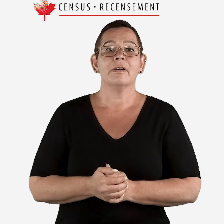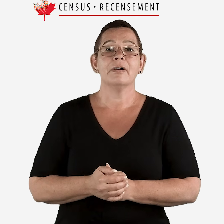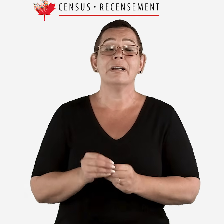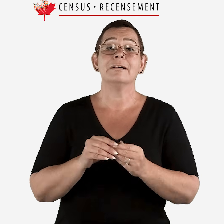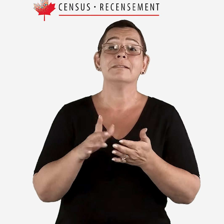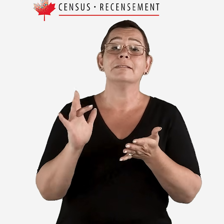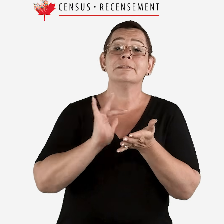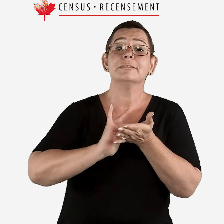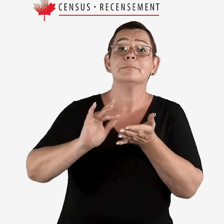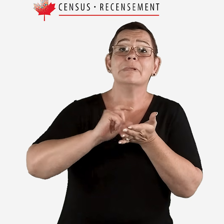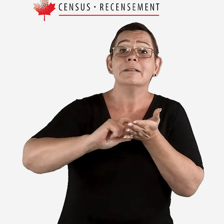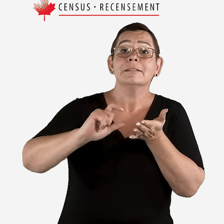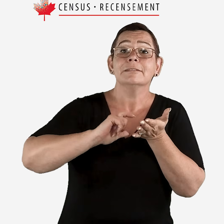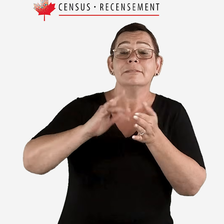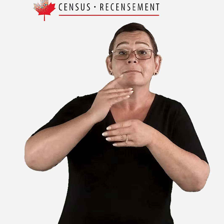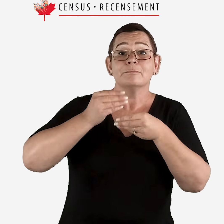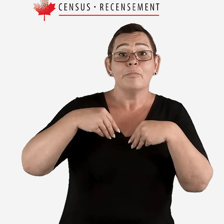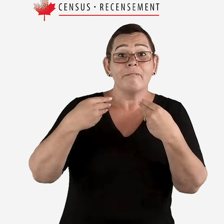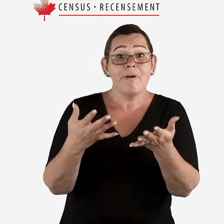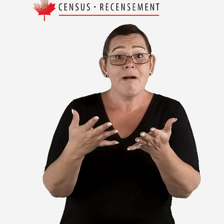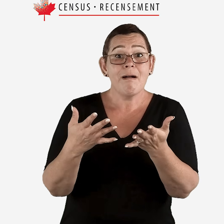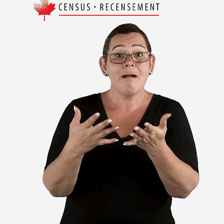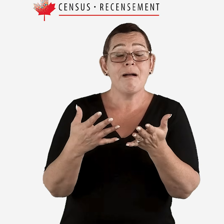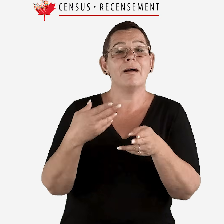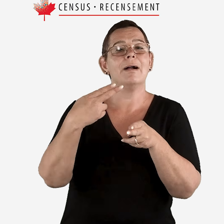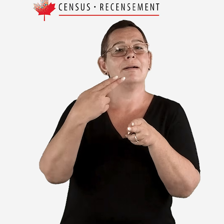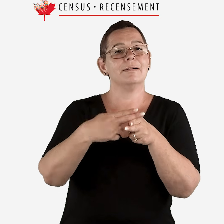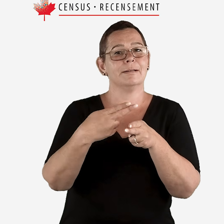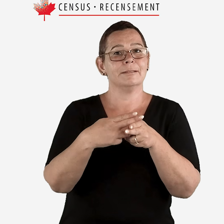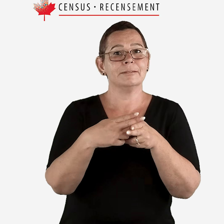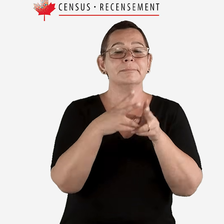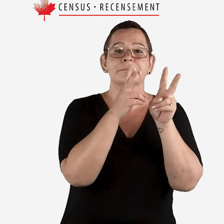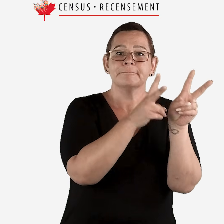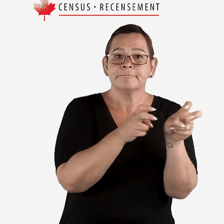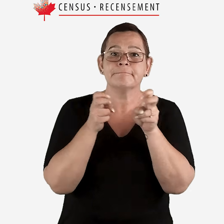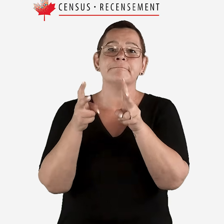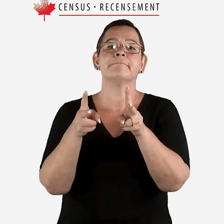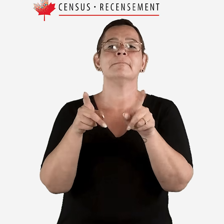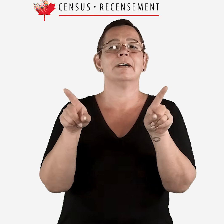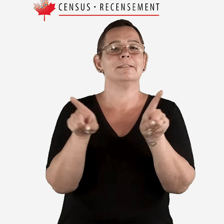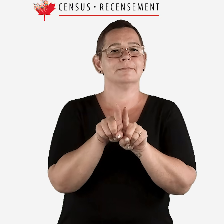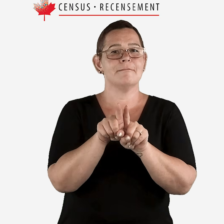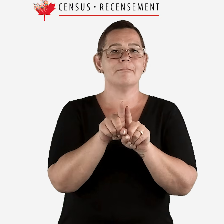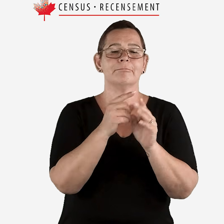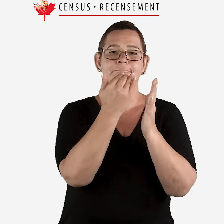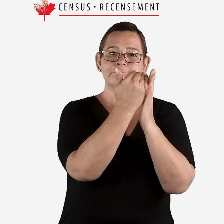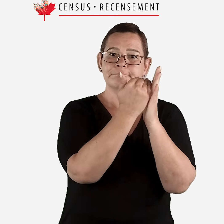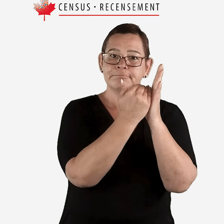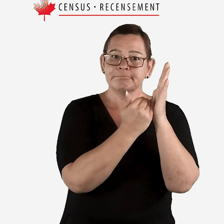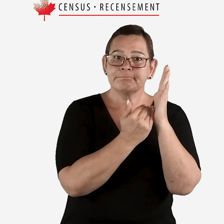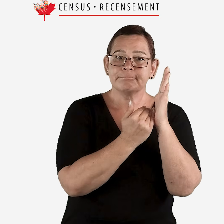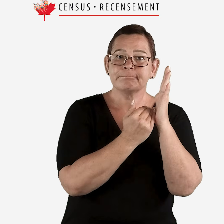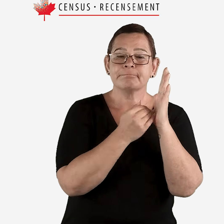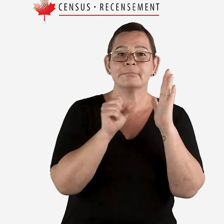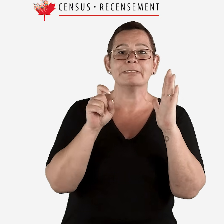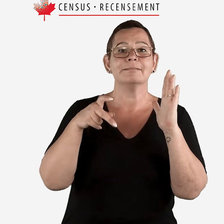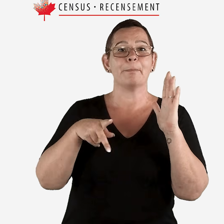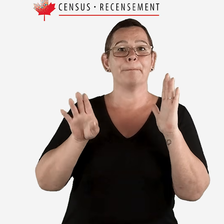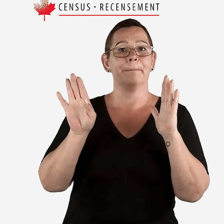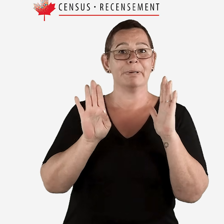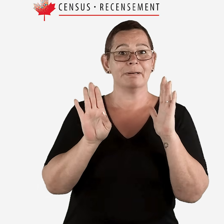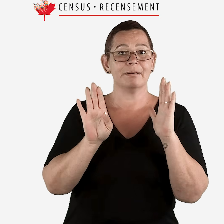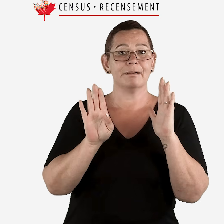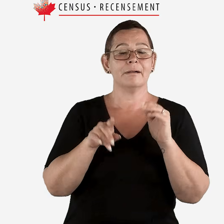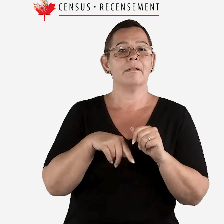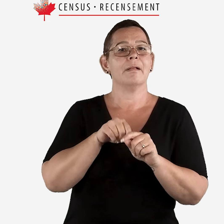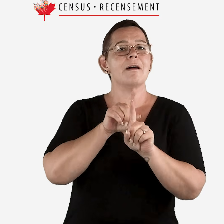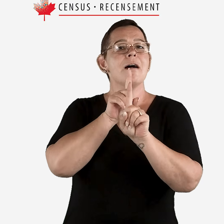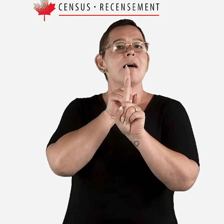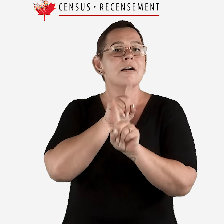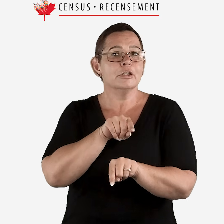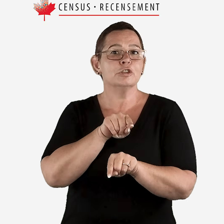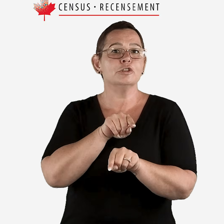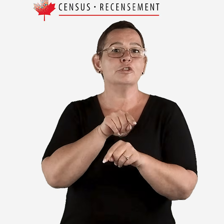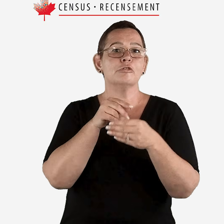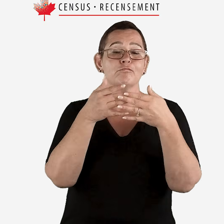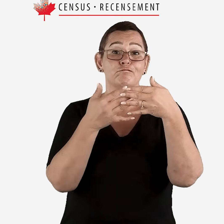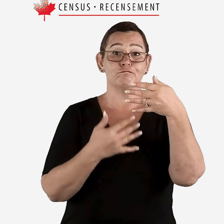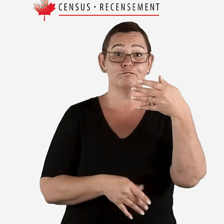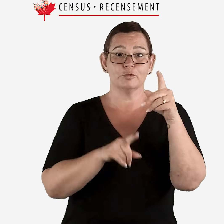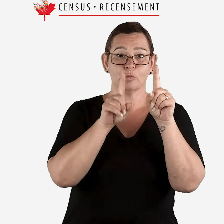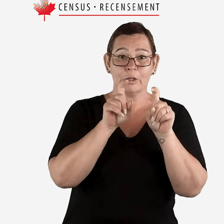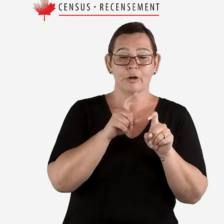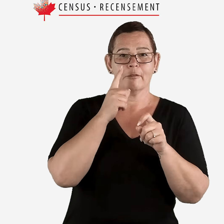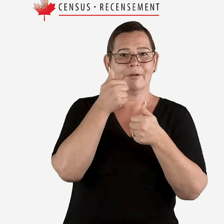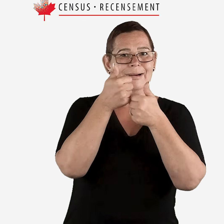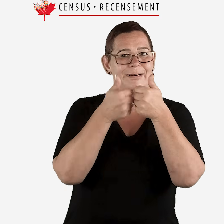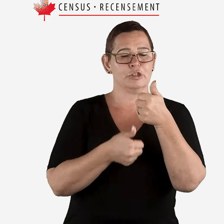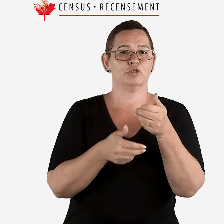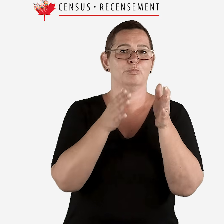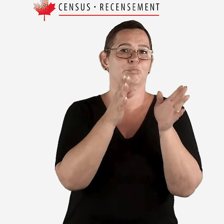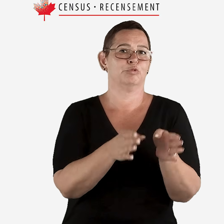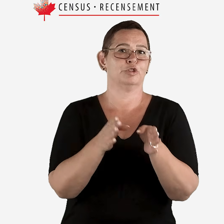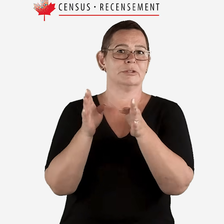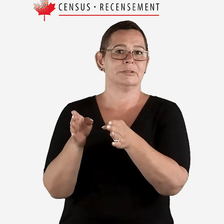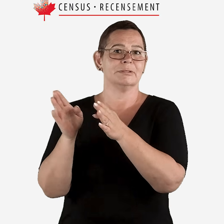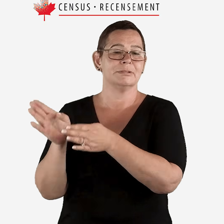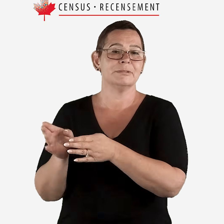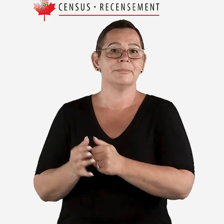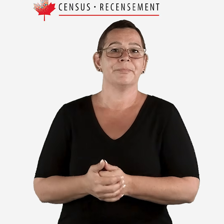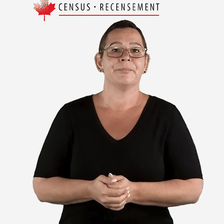In the spaces provided, copy the names in the same order as in Step B. Then answer the following questions for each person.